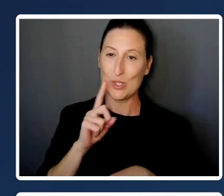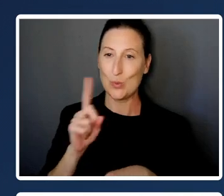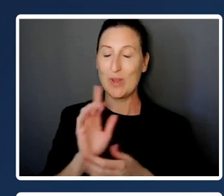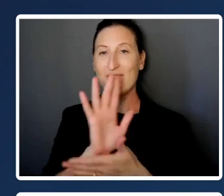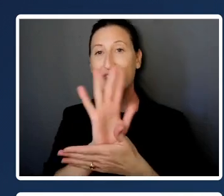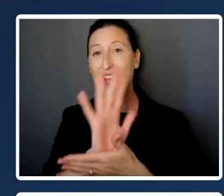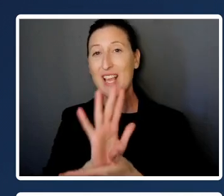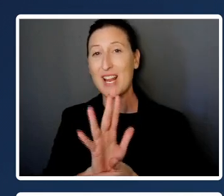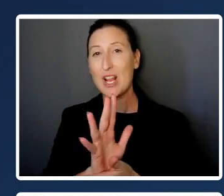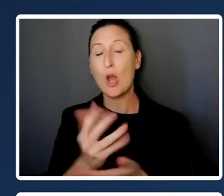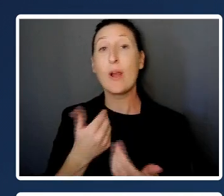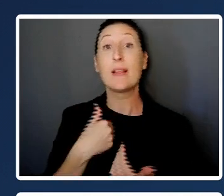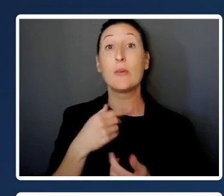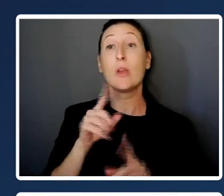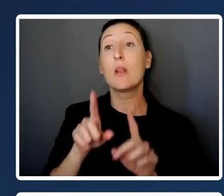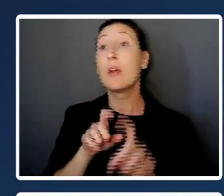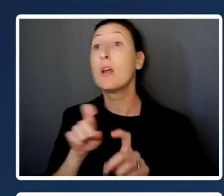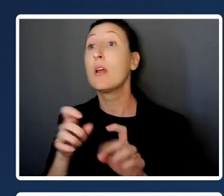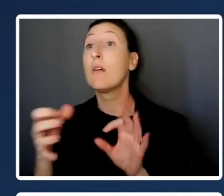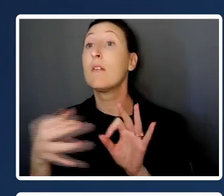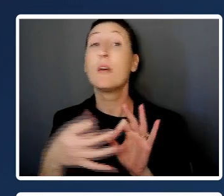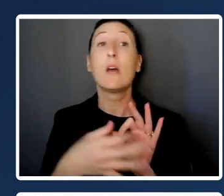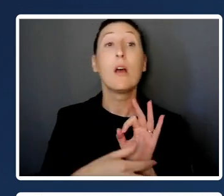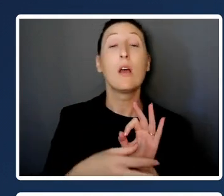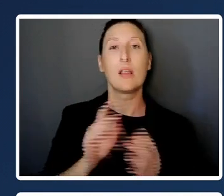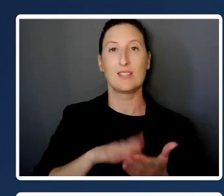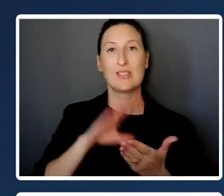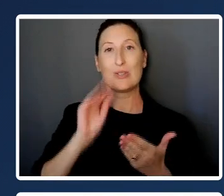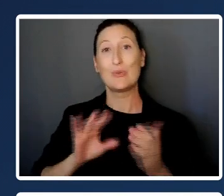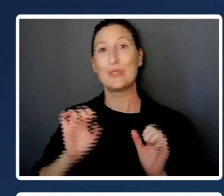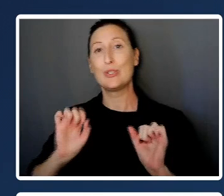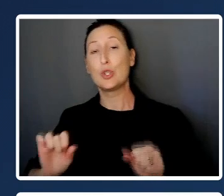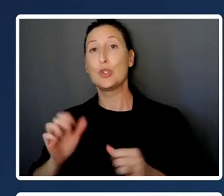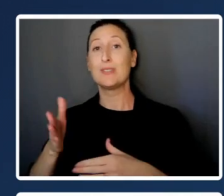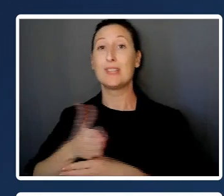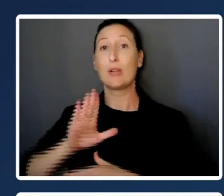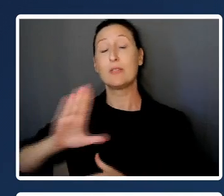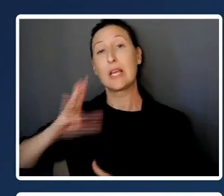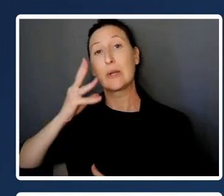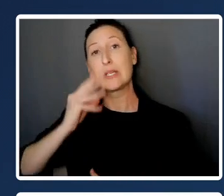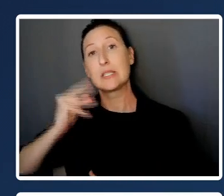where the students could speak about their experience in the project, how they grew,